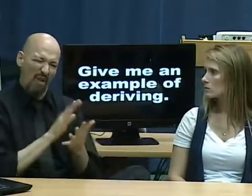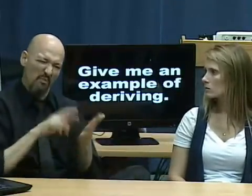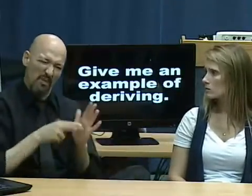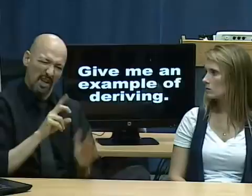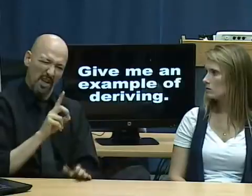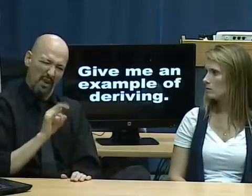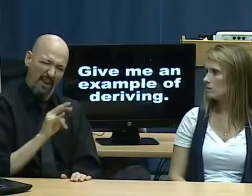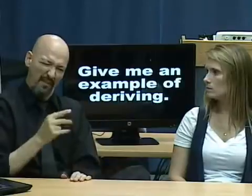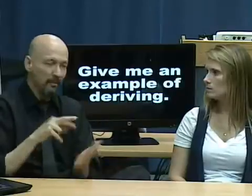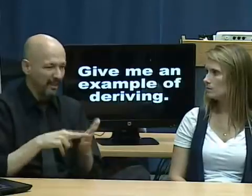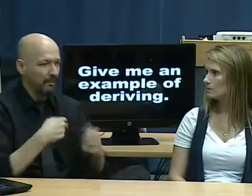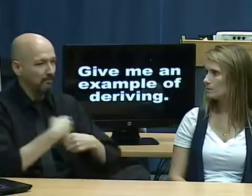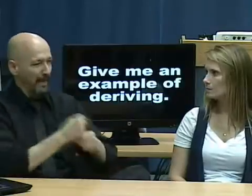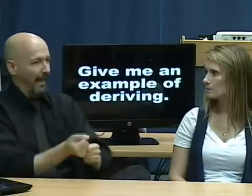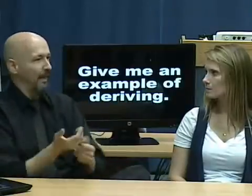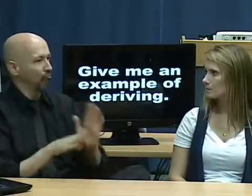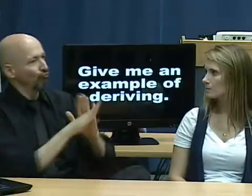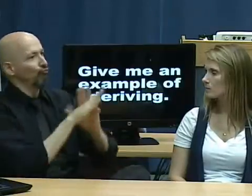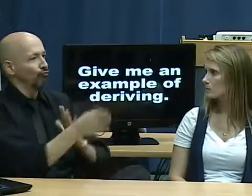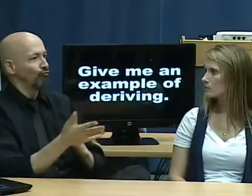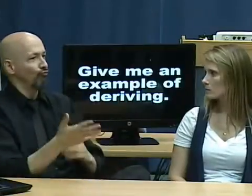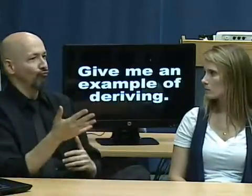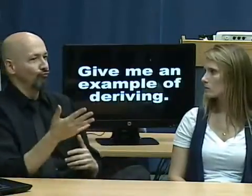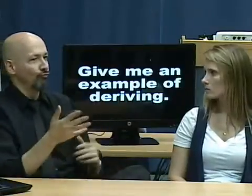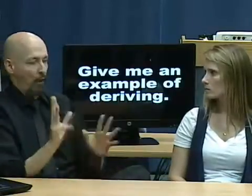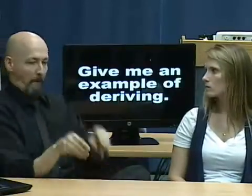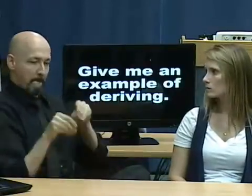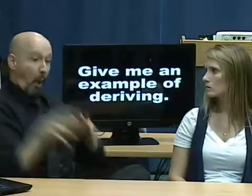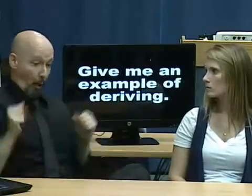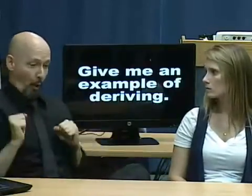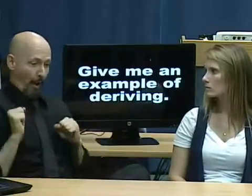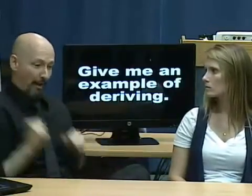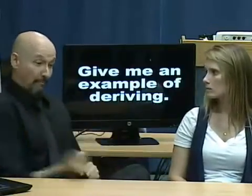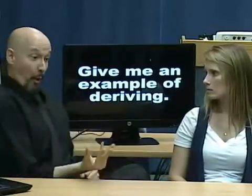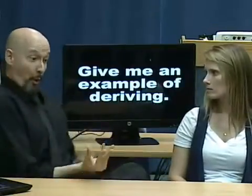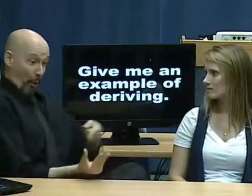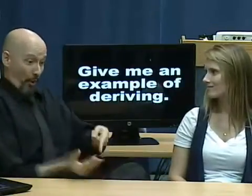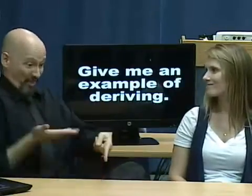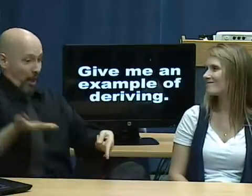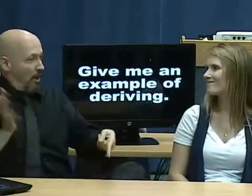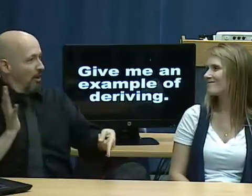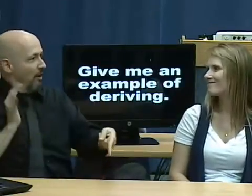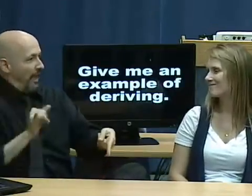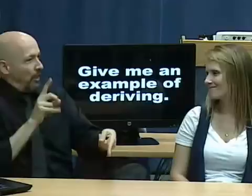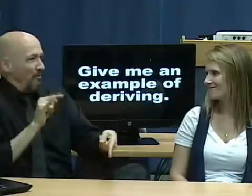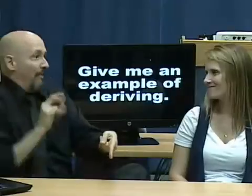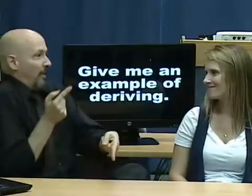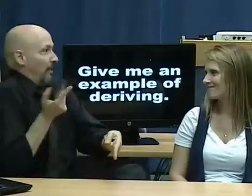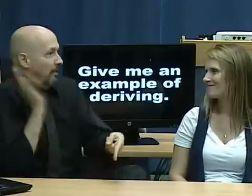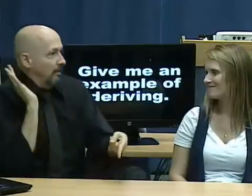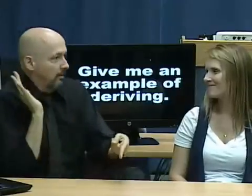That word DERIVE can be a little confusing. It just means "to make" or "to develop." Like magic--POOF!--Voila! "I have derived something!"